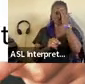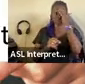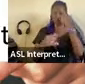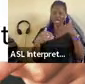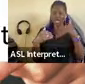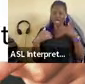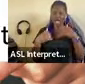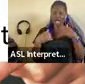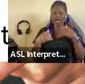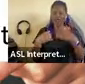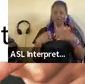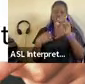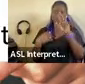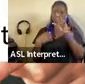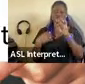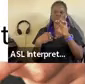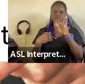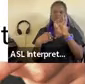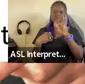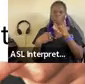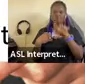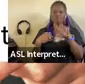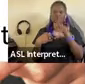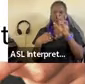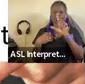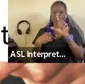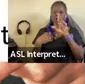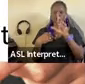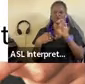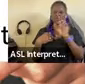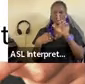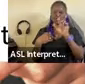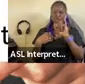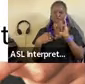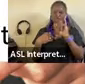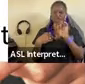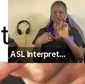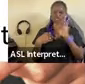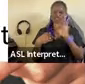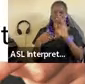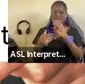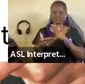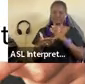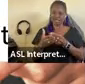the CDC and for states and counties, which is tied up in the US congress